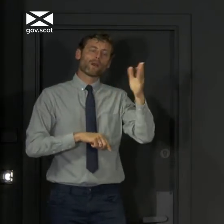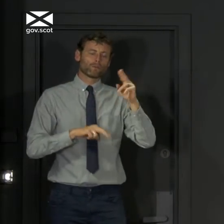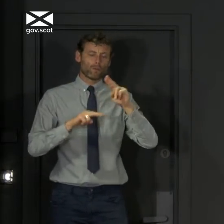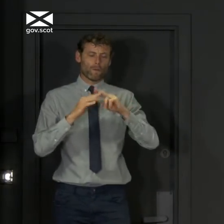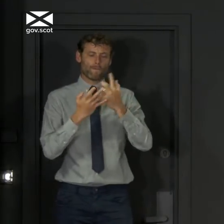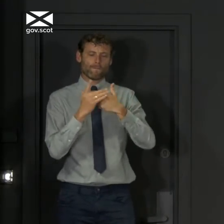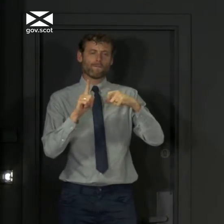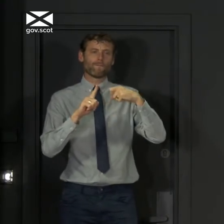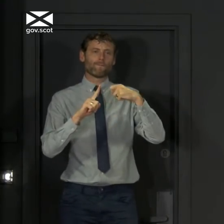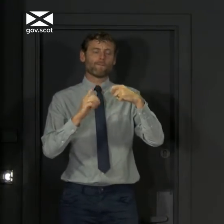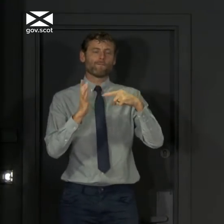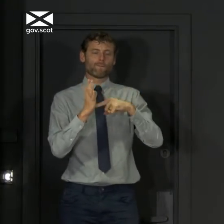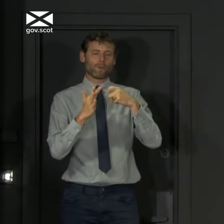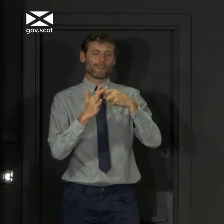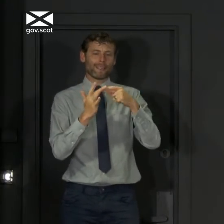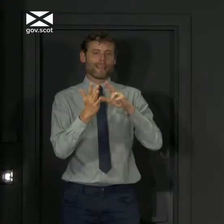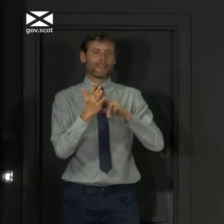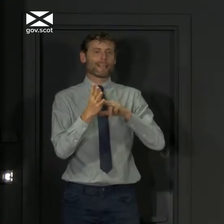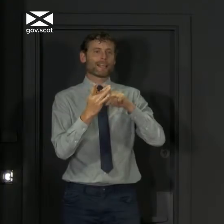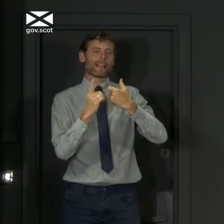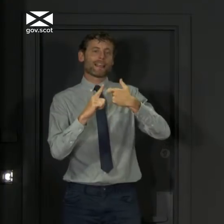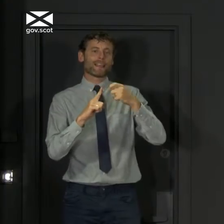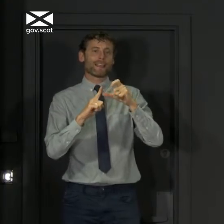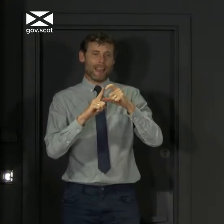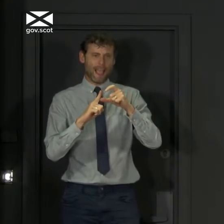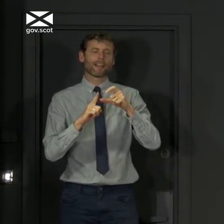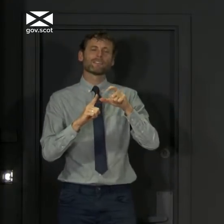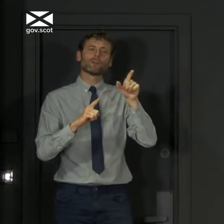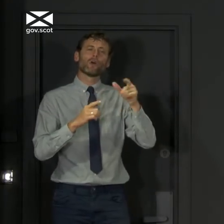myself the kinds of measures which shops are putting in place.